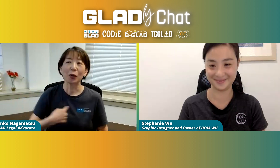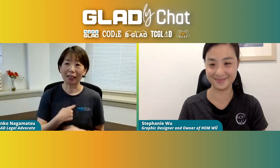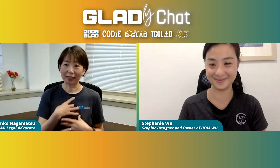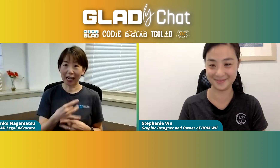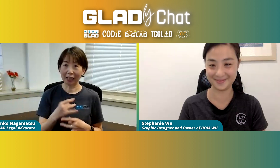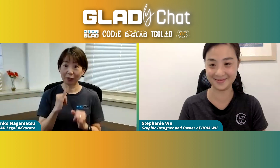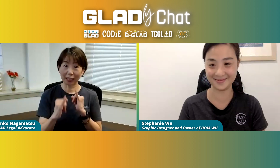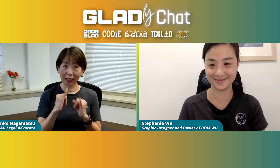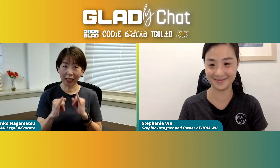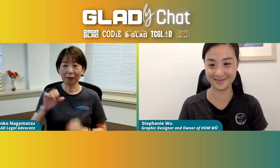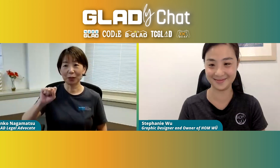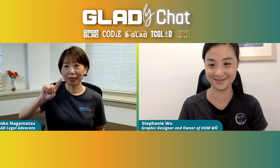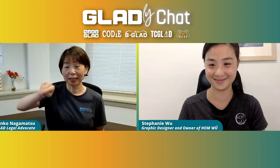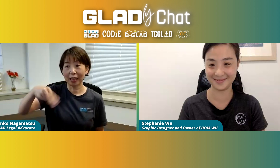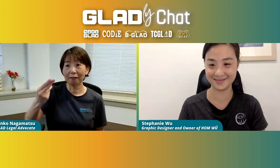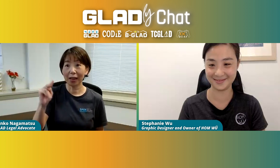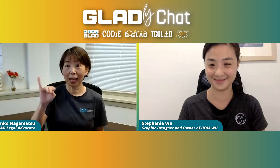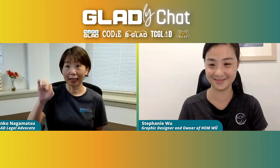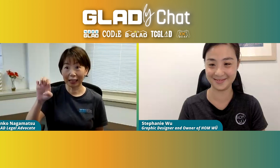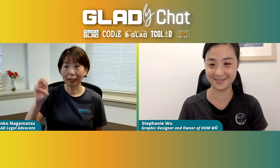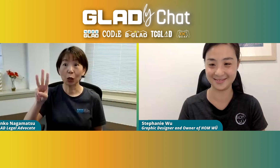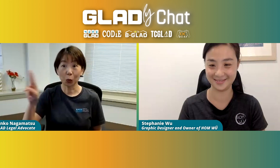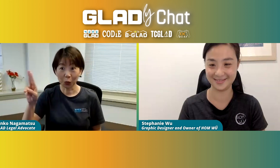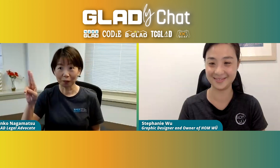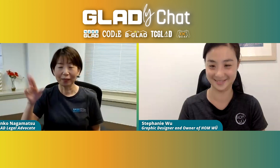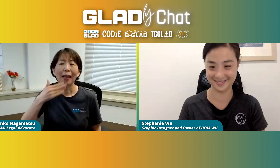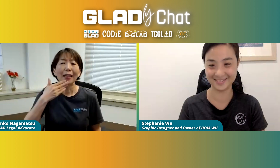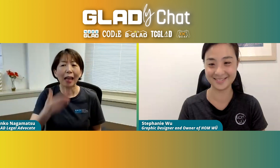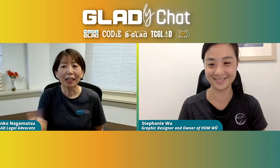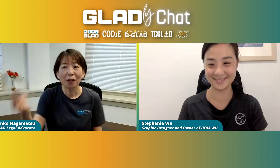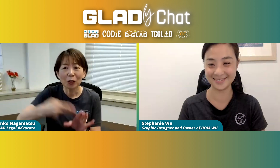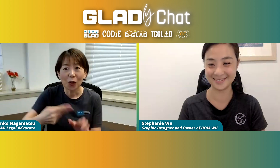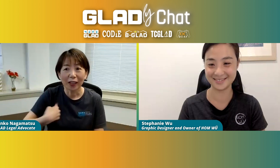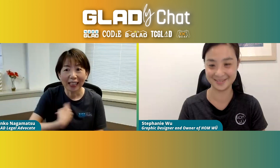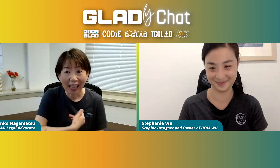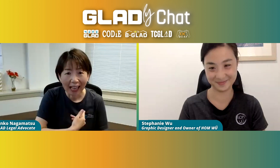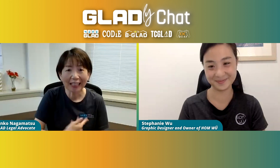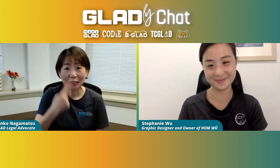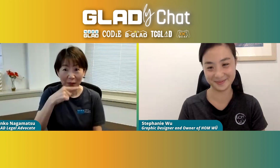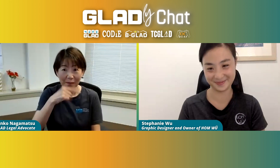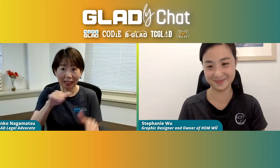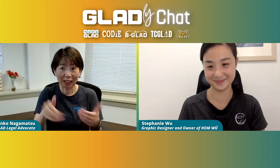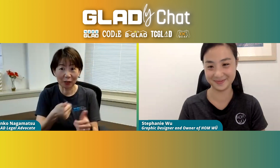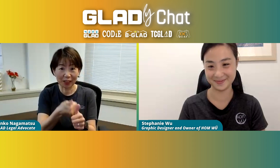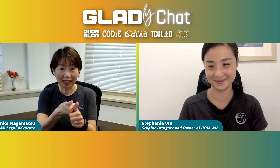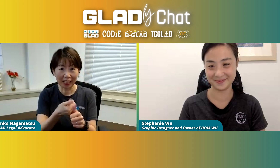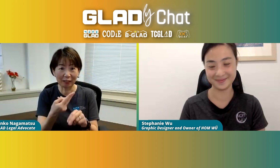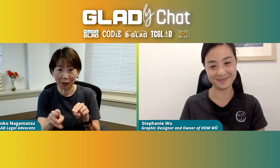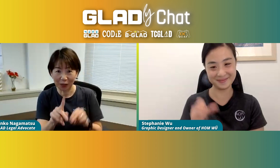We’re excited to chat with Stephanie Wu. Thank you so much for joining us today! May you tell us a little about yourself?